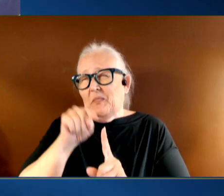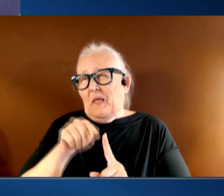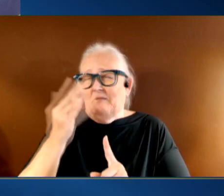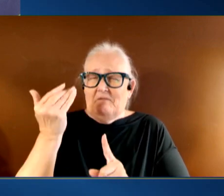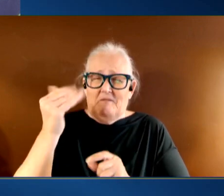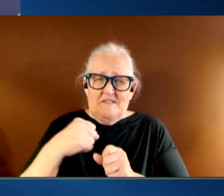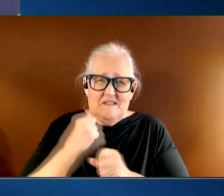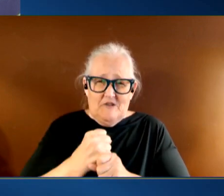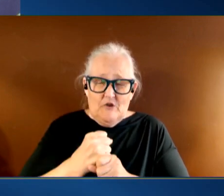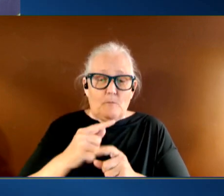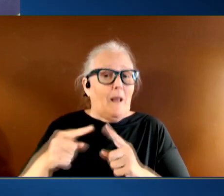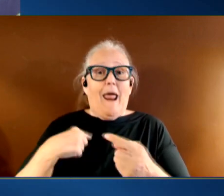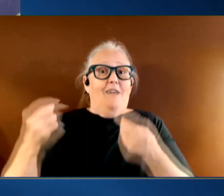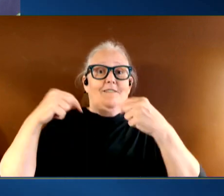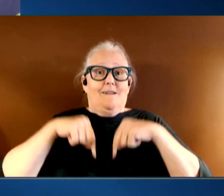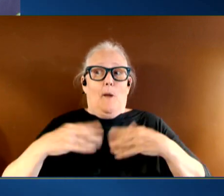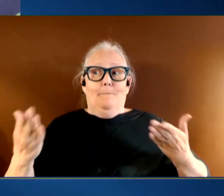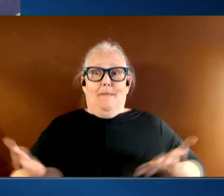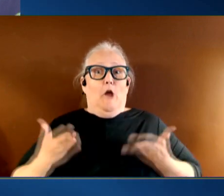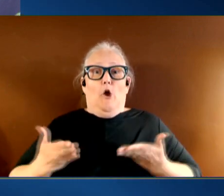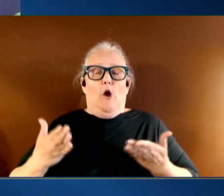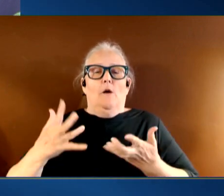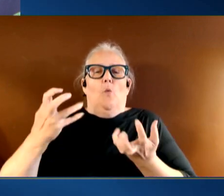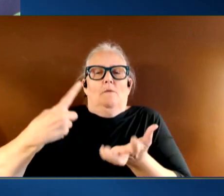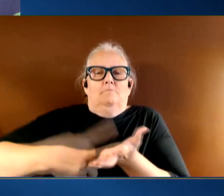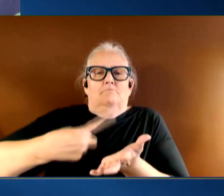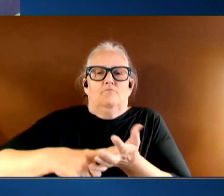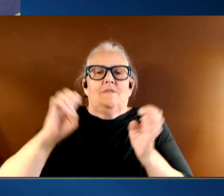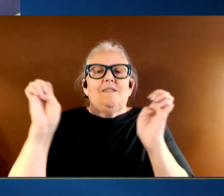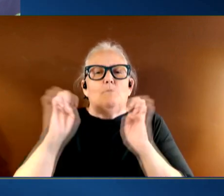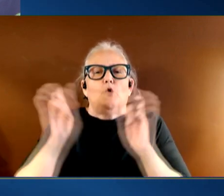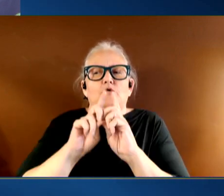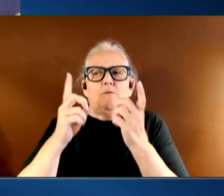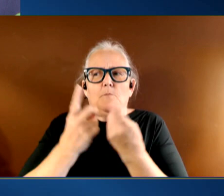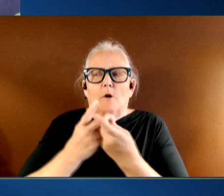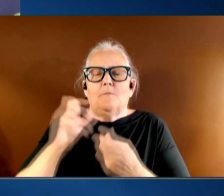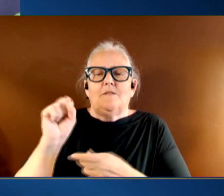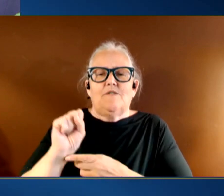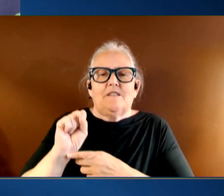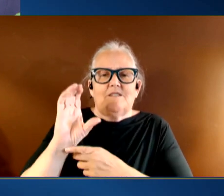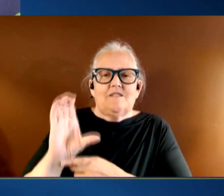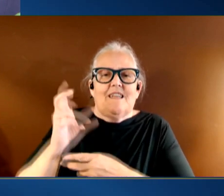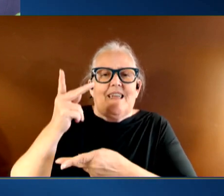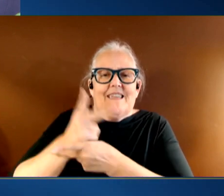today to talk to you about the Emergency Department Sickle Cell Care Coalition.